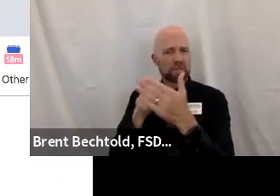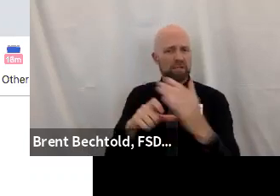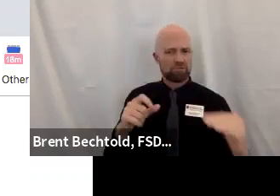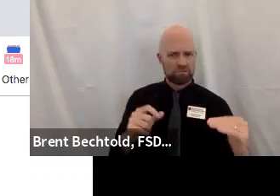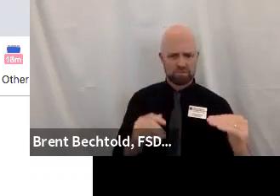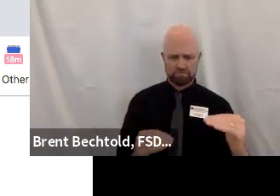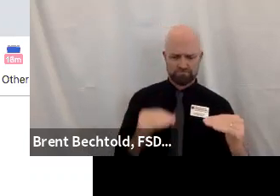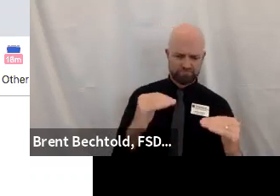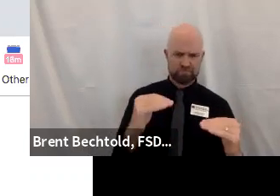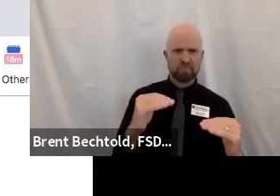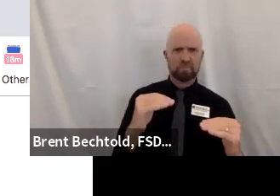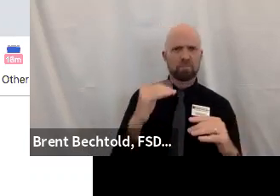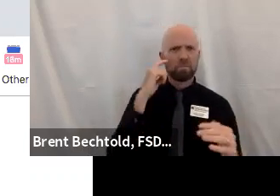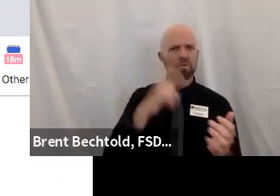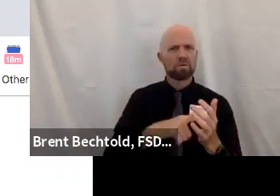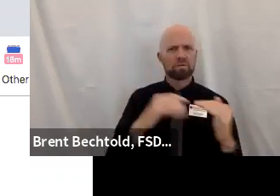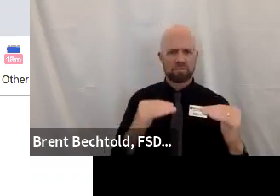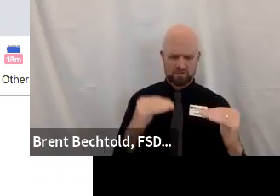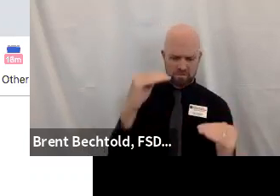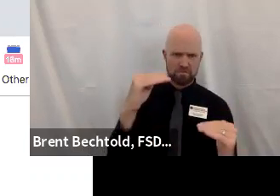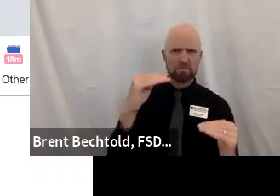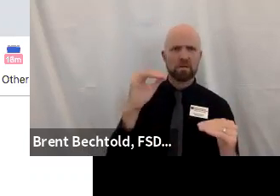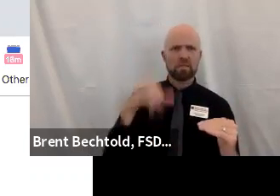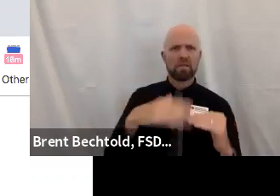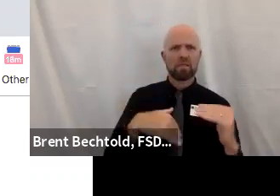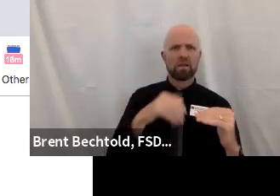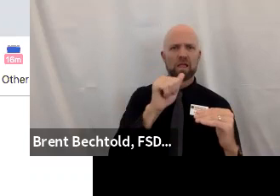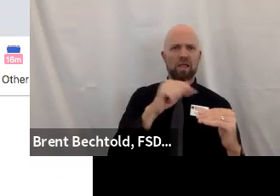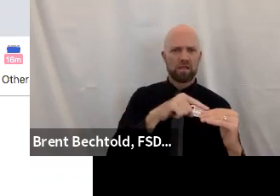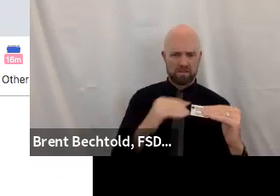When it got to a new passage, you would notice the difference